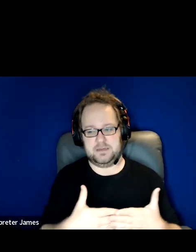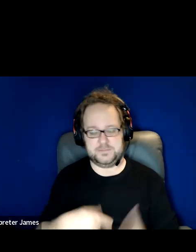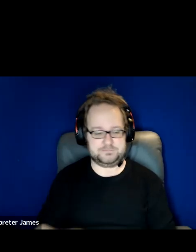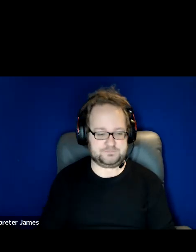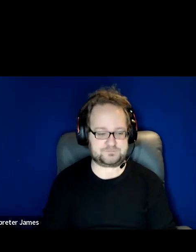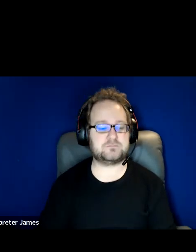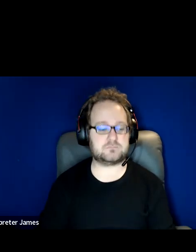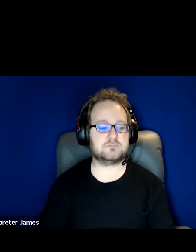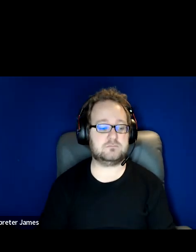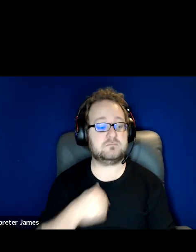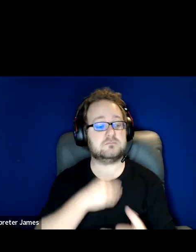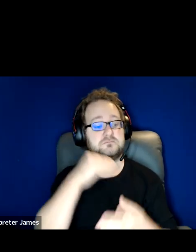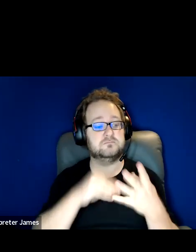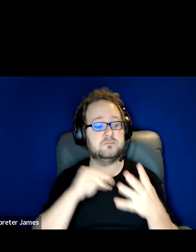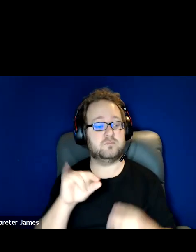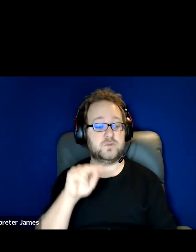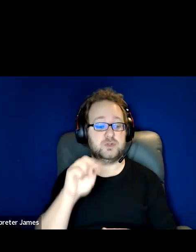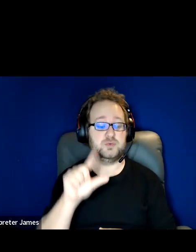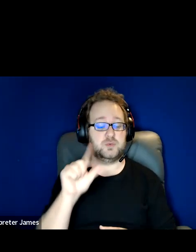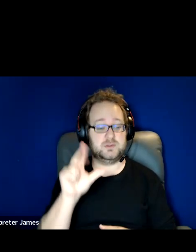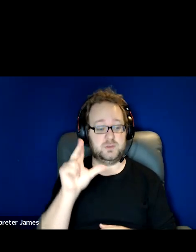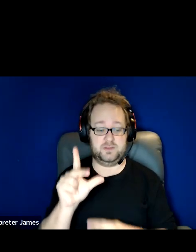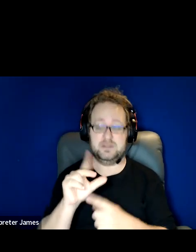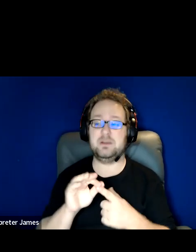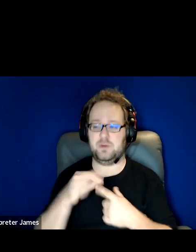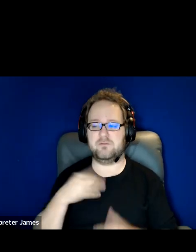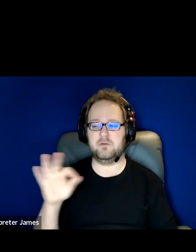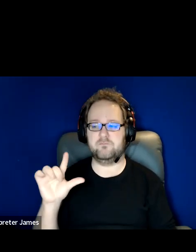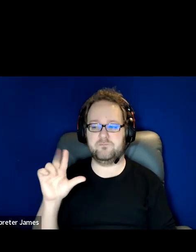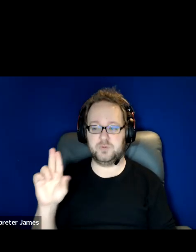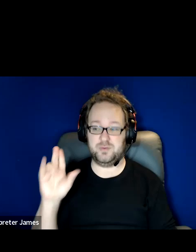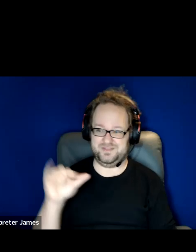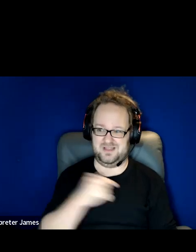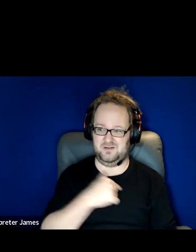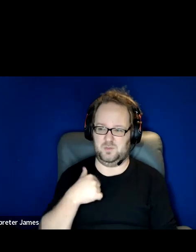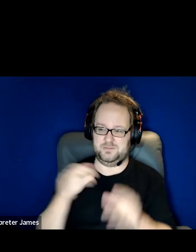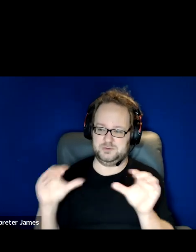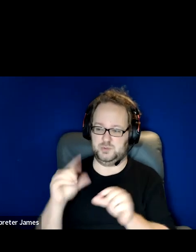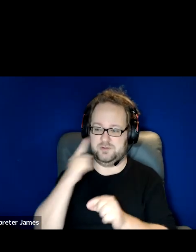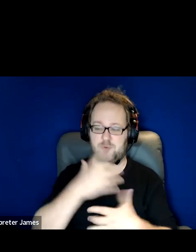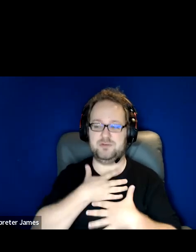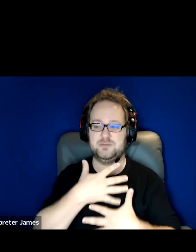been really the way that we've protected ourselves from respiratory disease -- respiratory viruses for many,